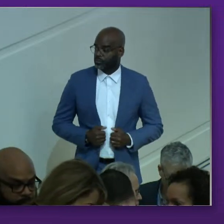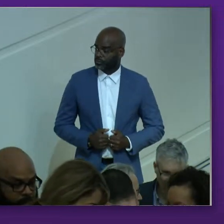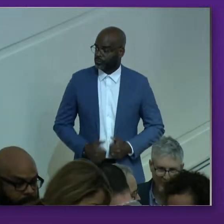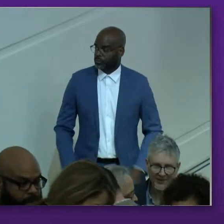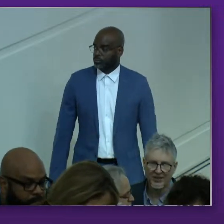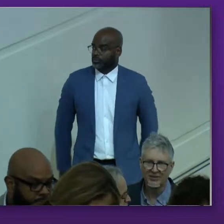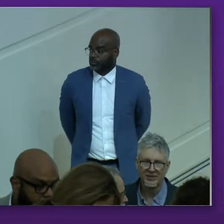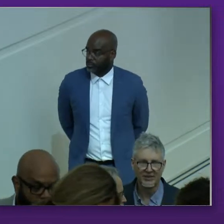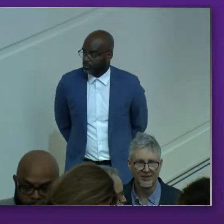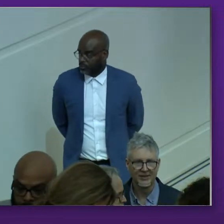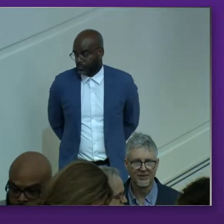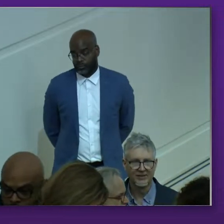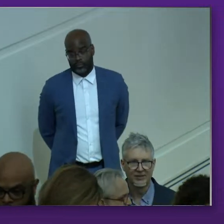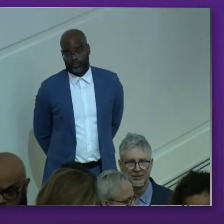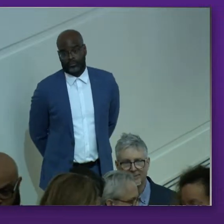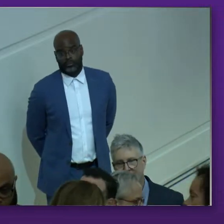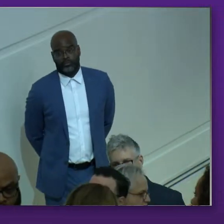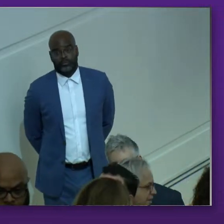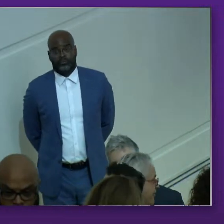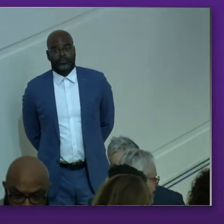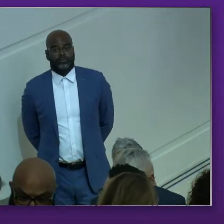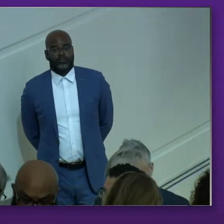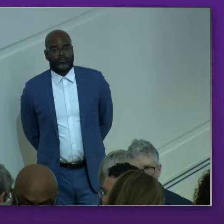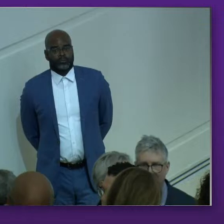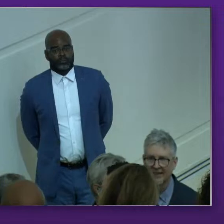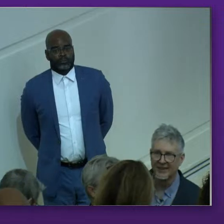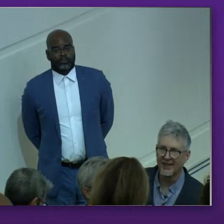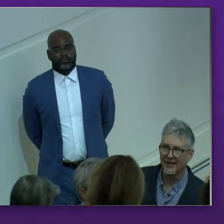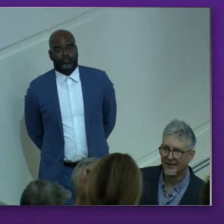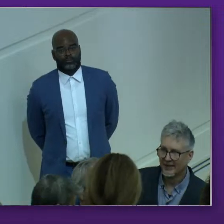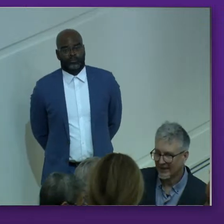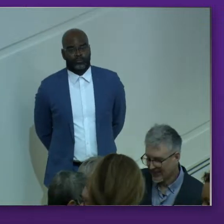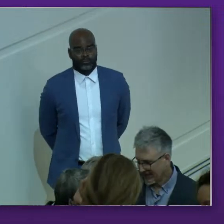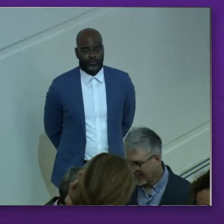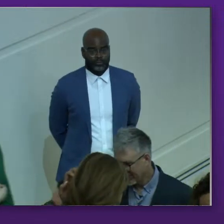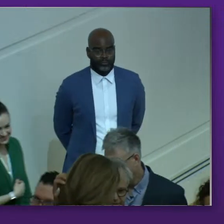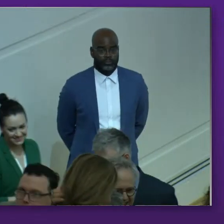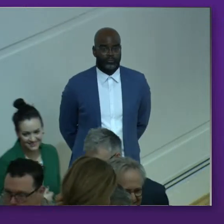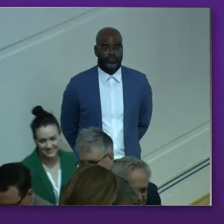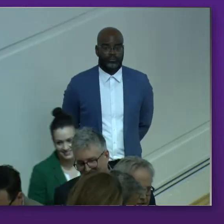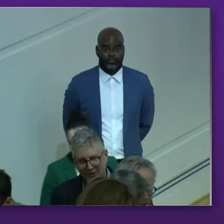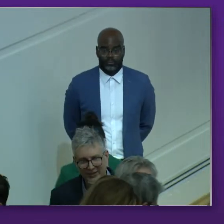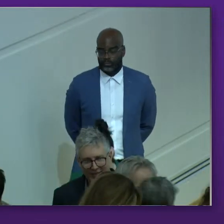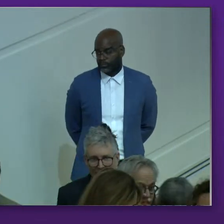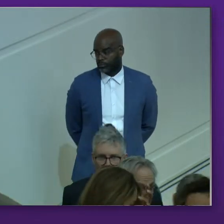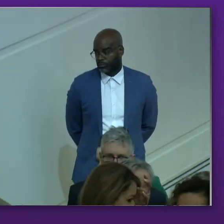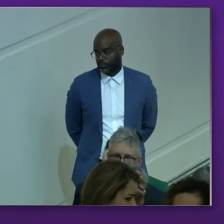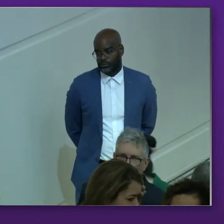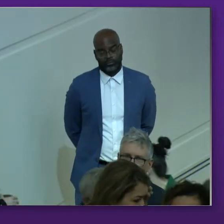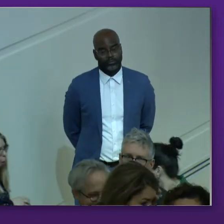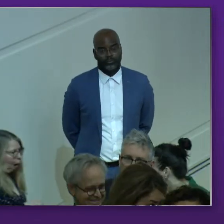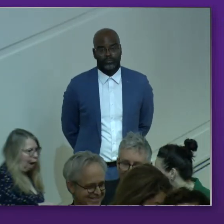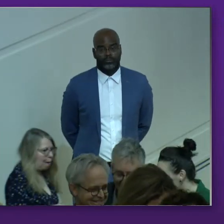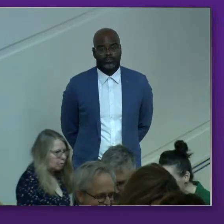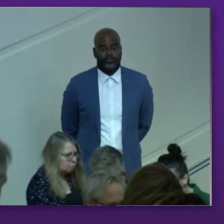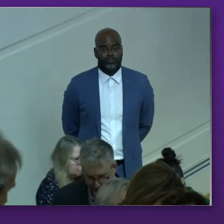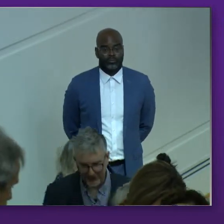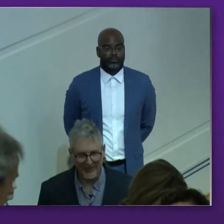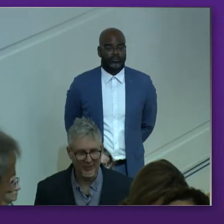WE CAN HELP EACH OTHER WHEN WE